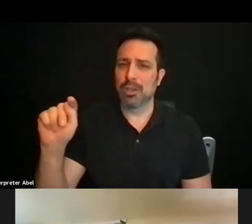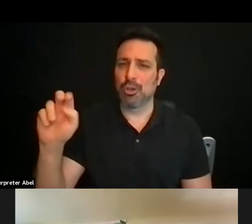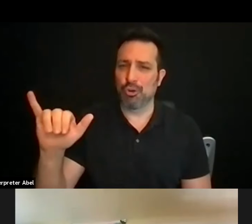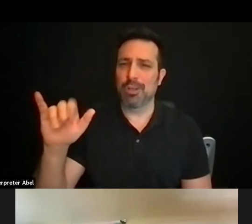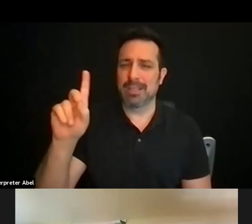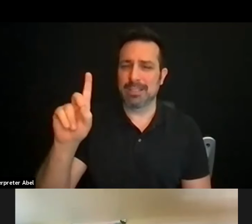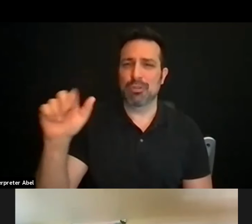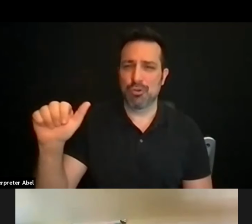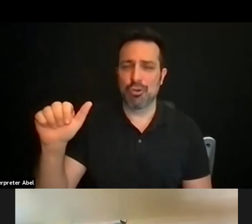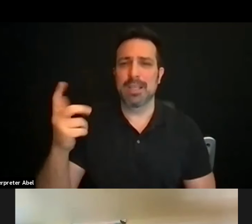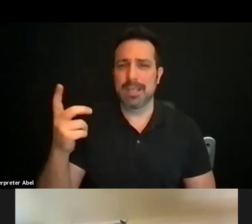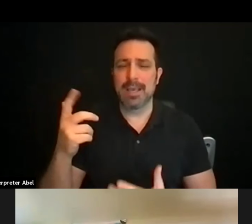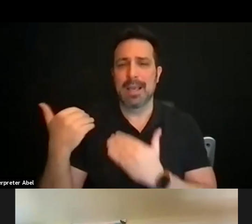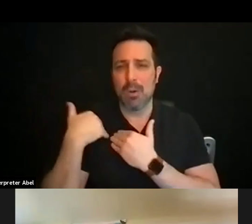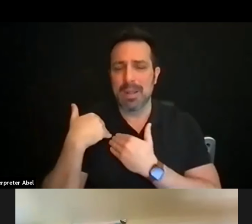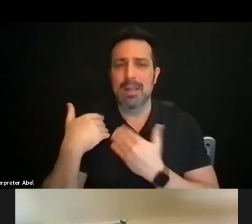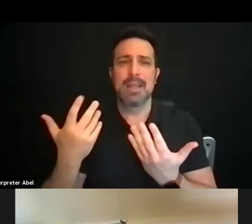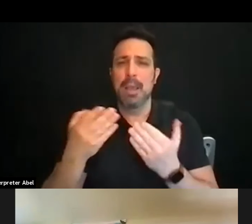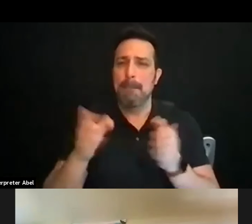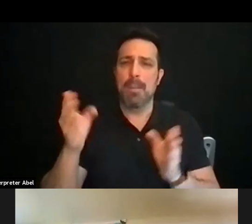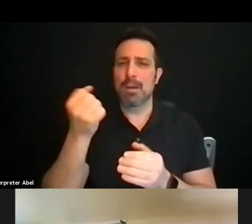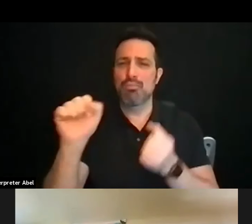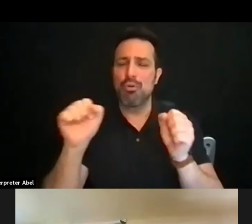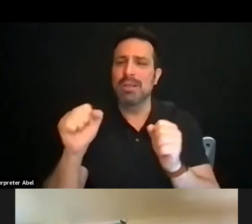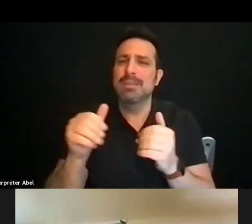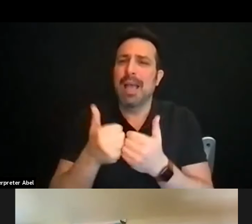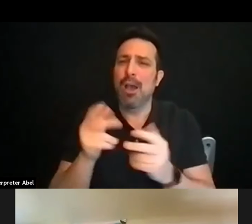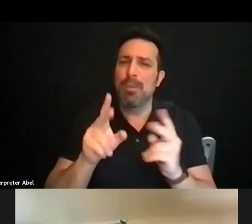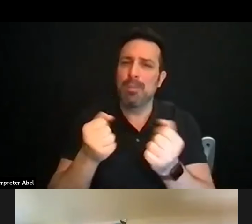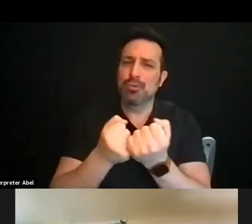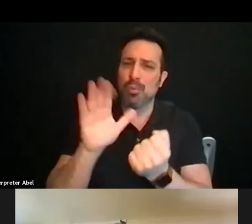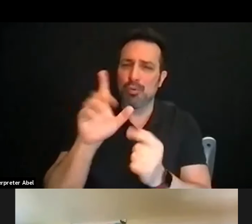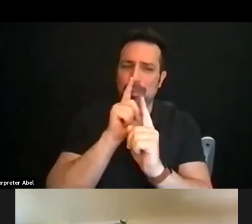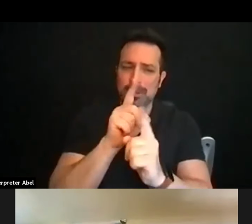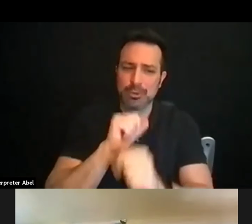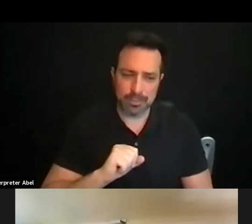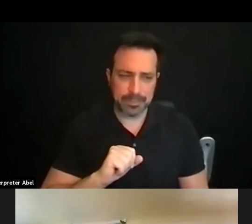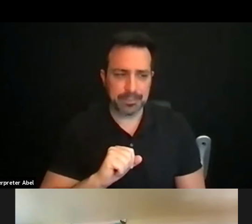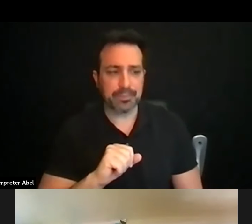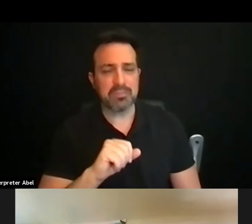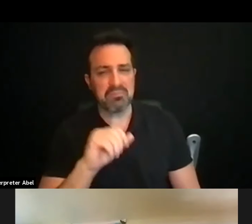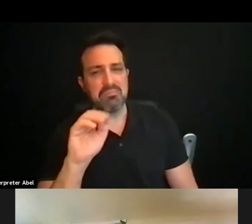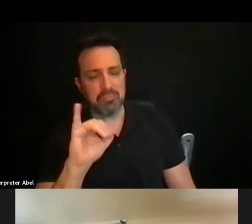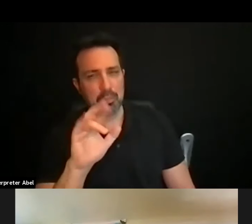Perfect. What are all the different ways you work to achieve this mission? District attorney accountability,